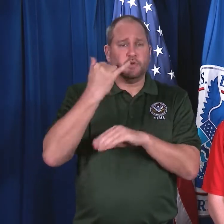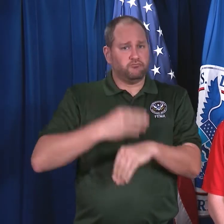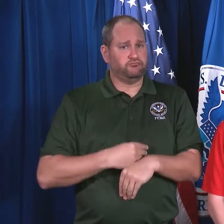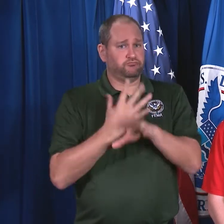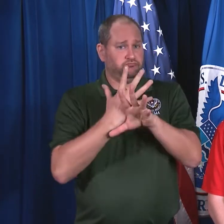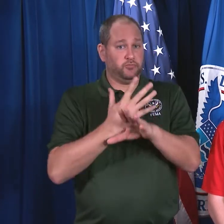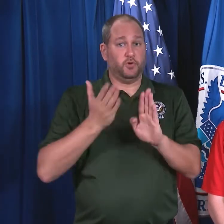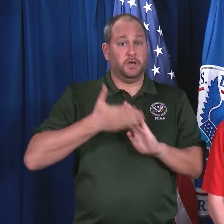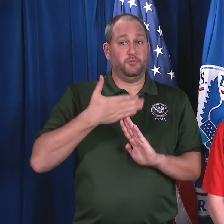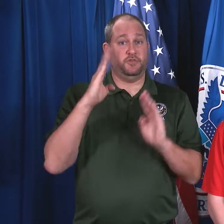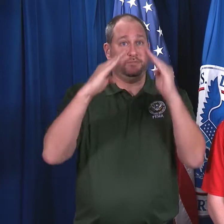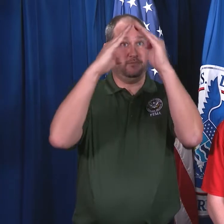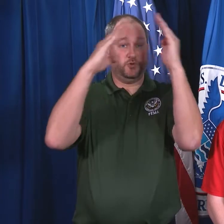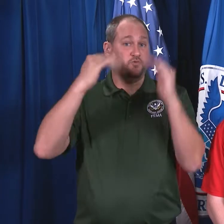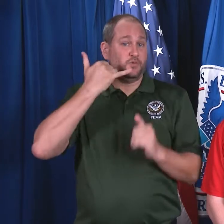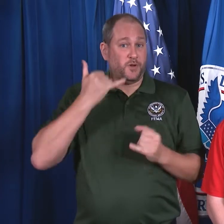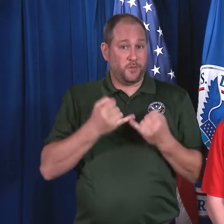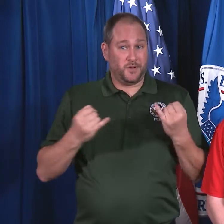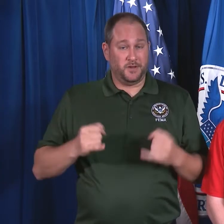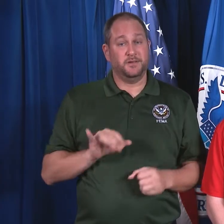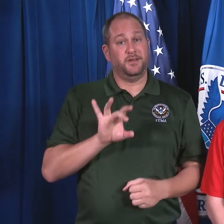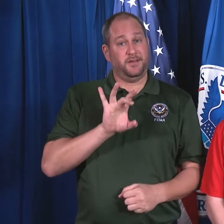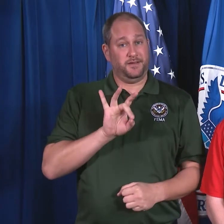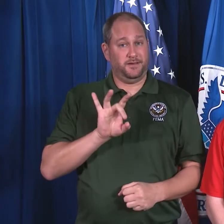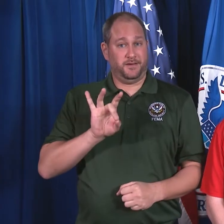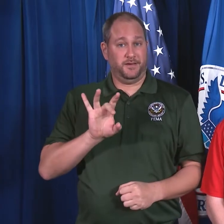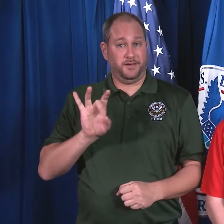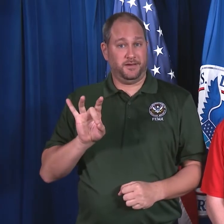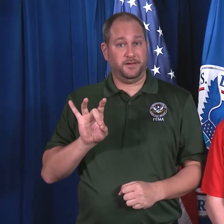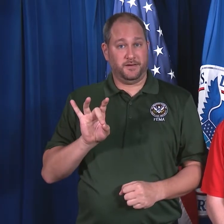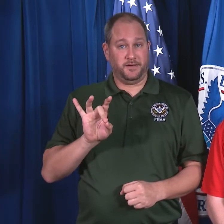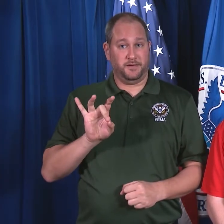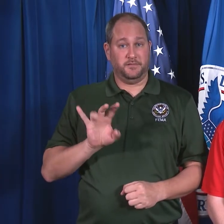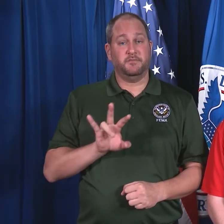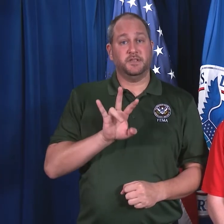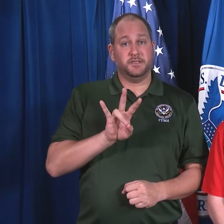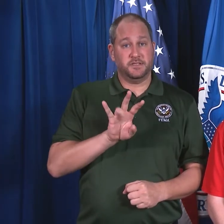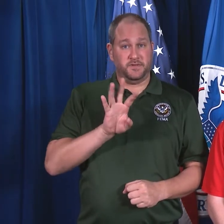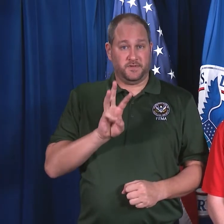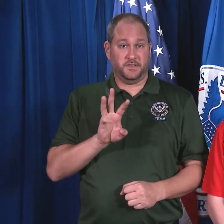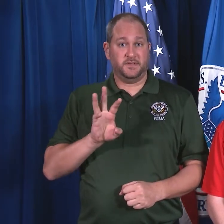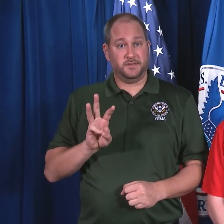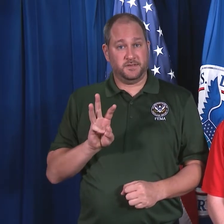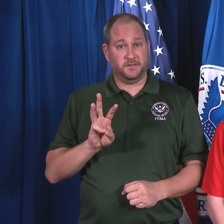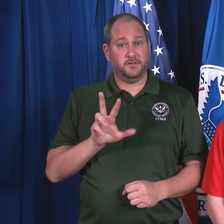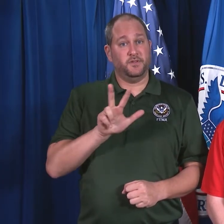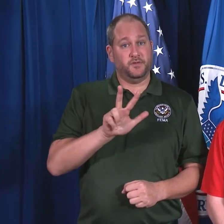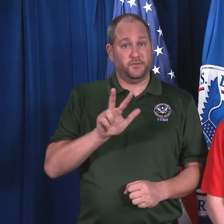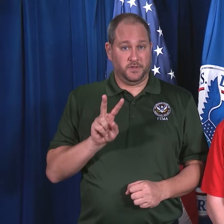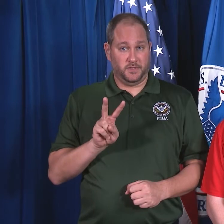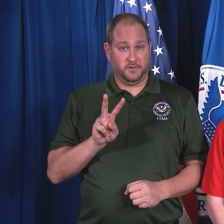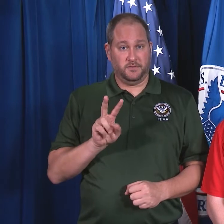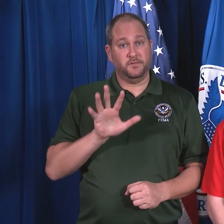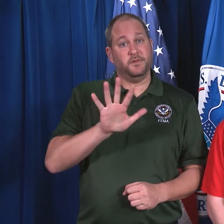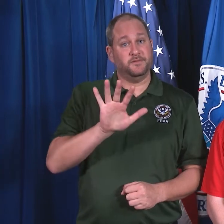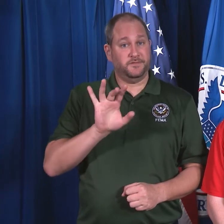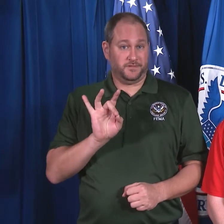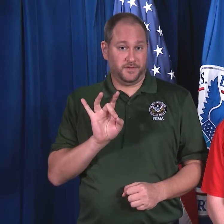you can call the Operation Blue Roof Helpline at 888-766-3258